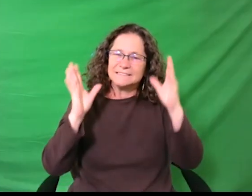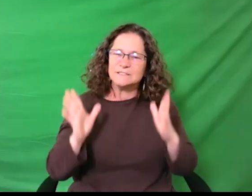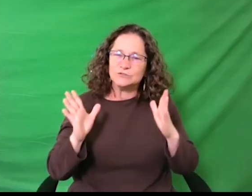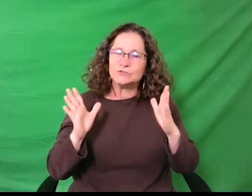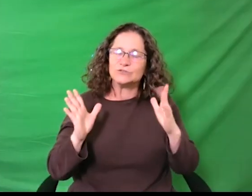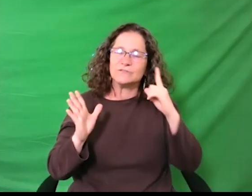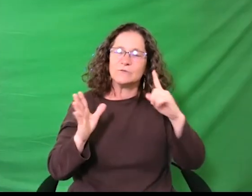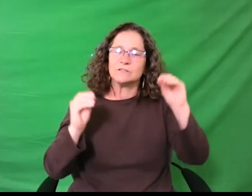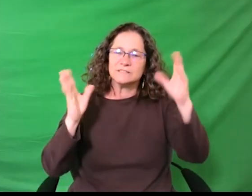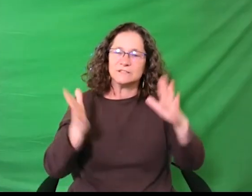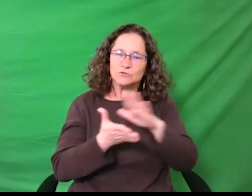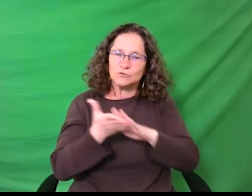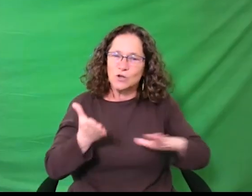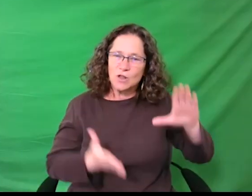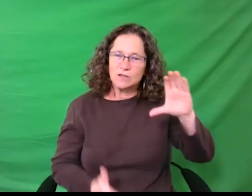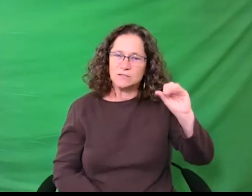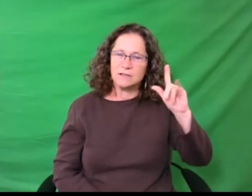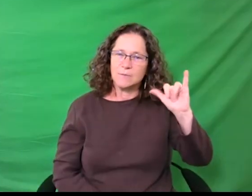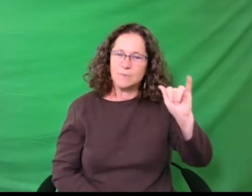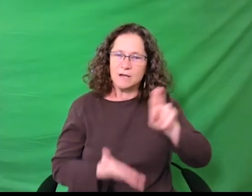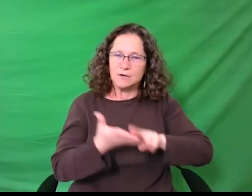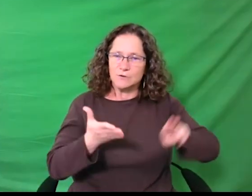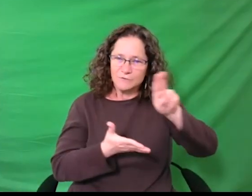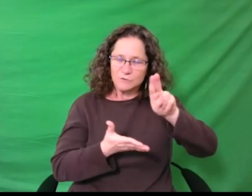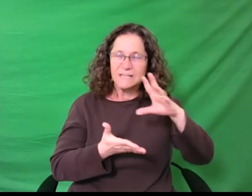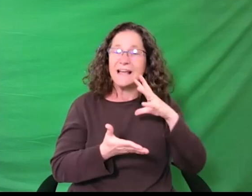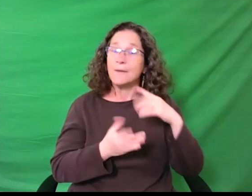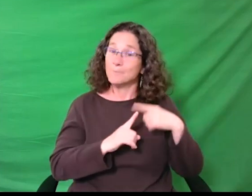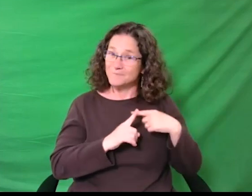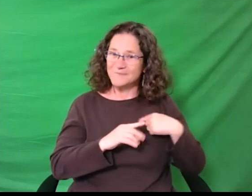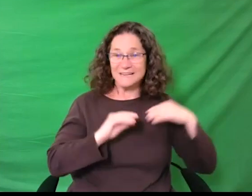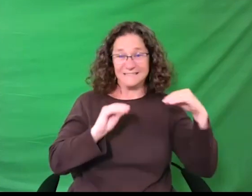And, also, I'm a teacher in the New York area.